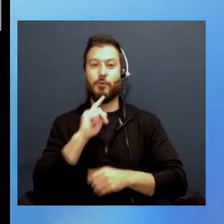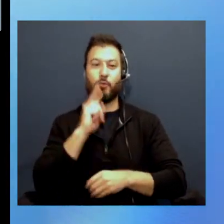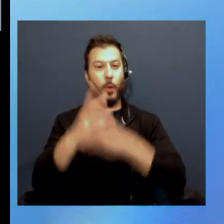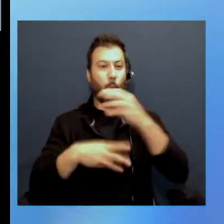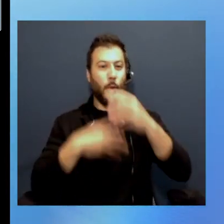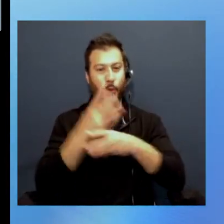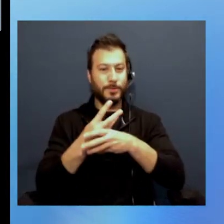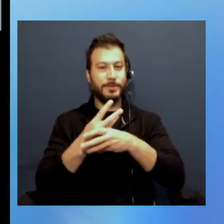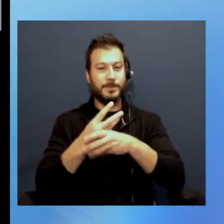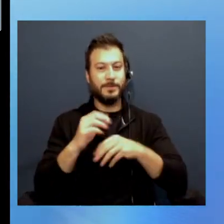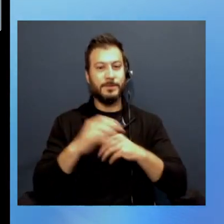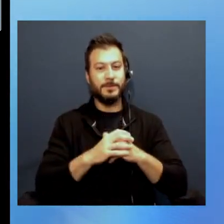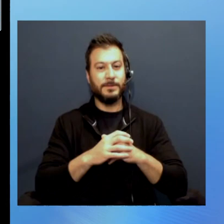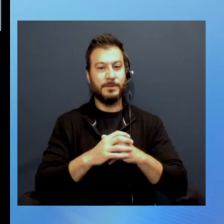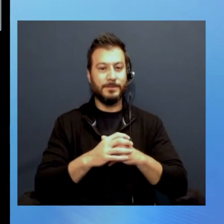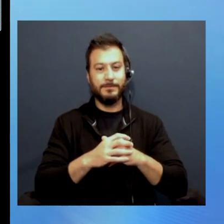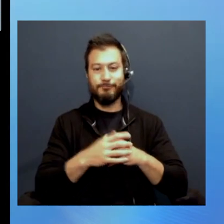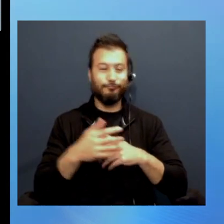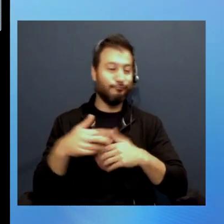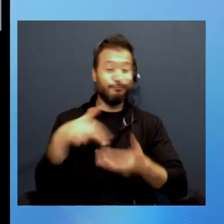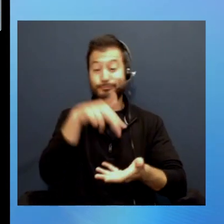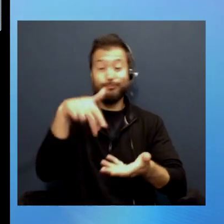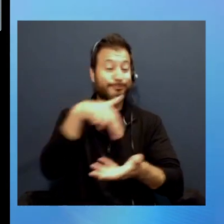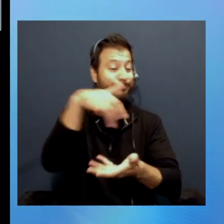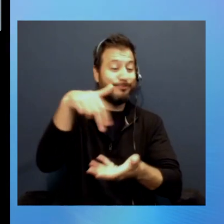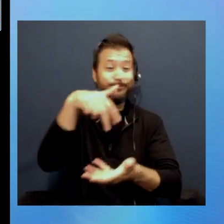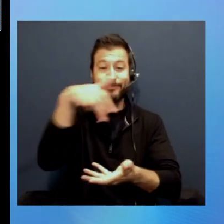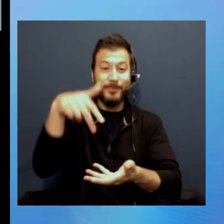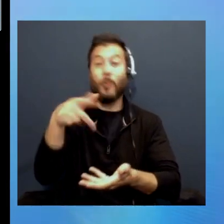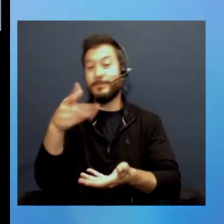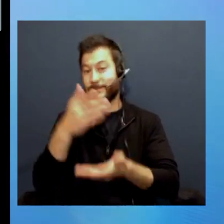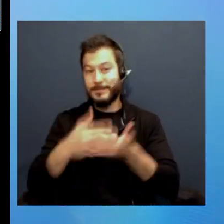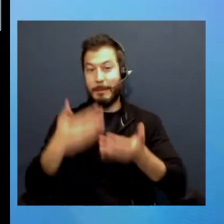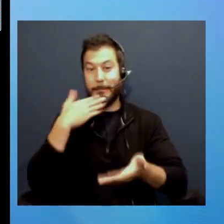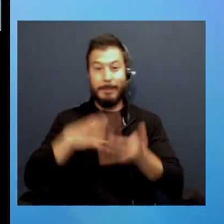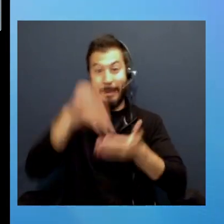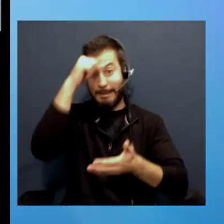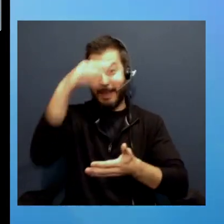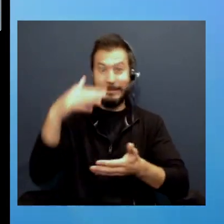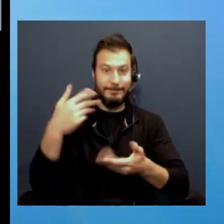In this unreal world, walking around, and there's